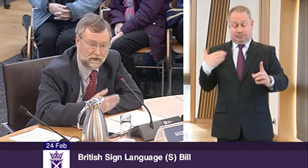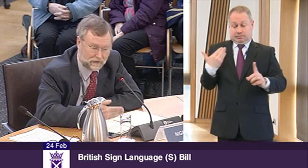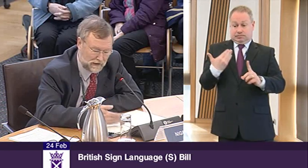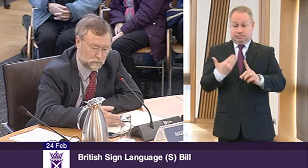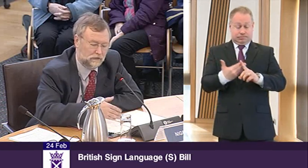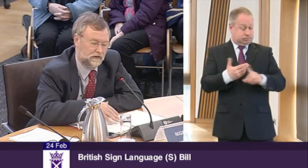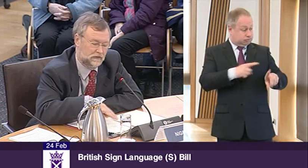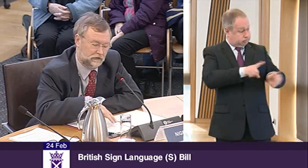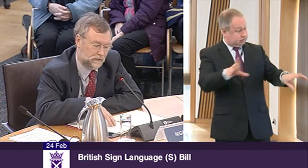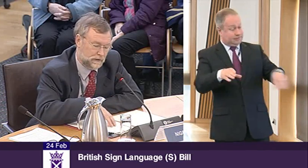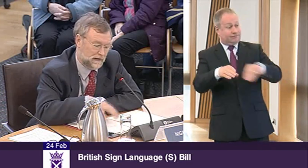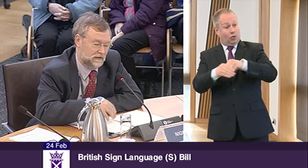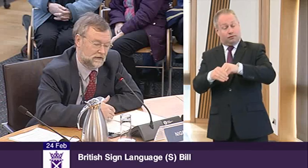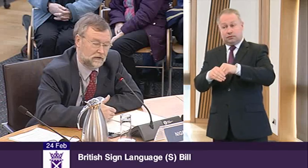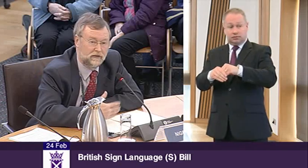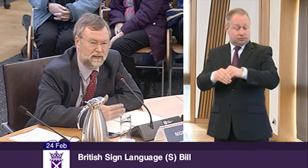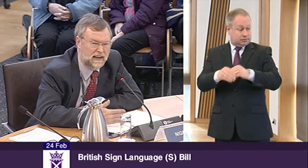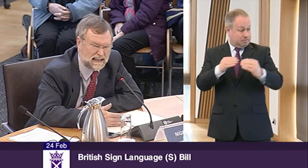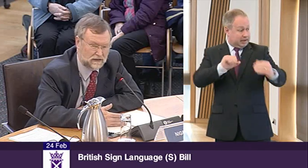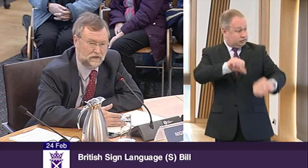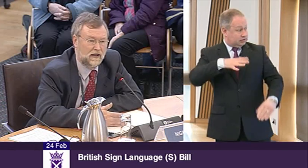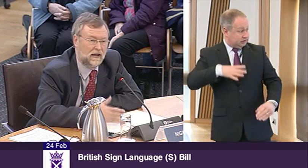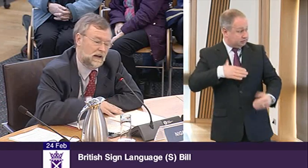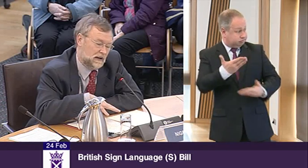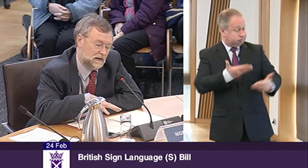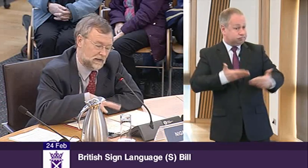deaf communities to find out how well services are being provided and to ascertain their